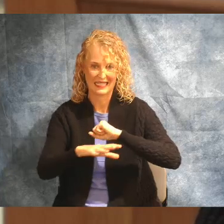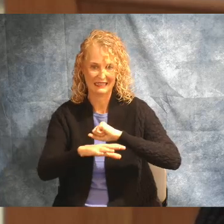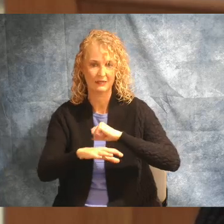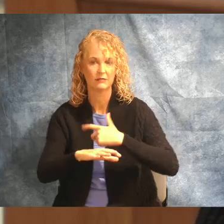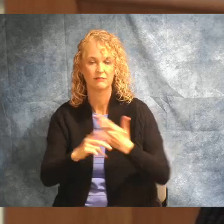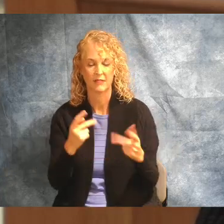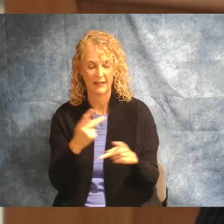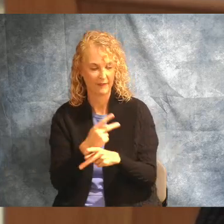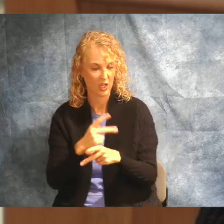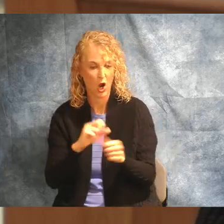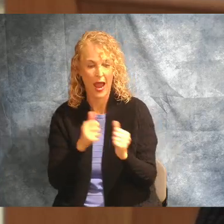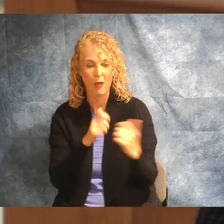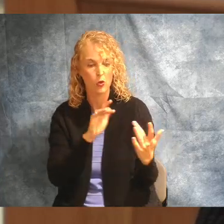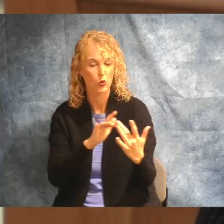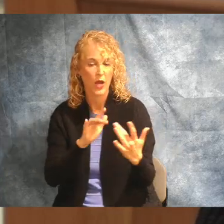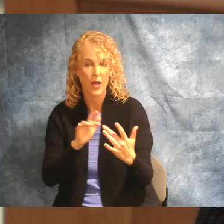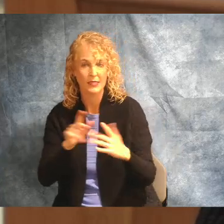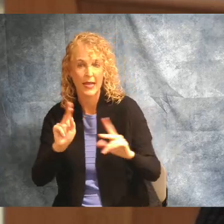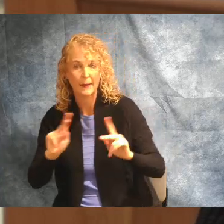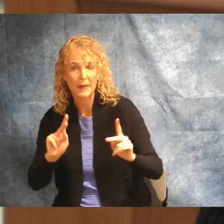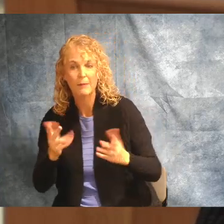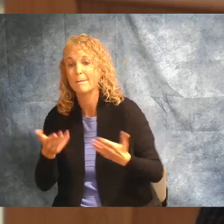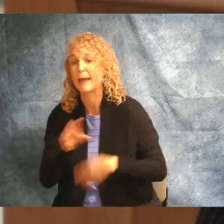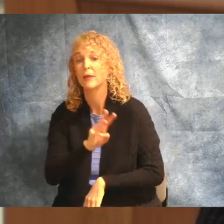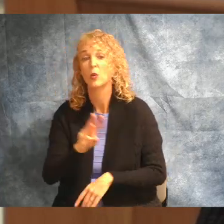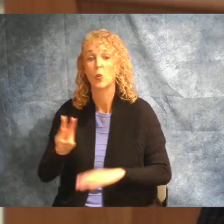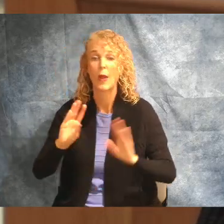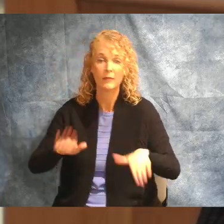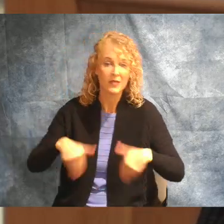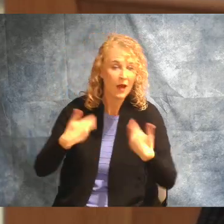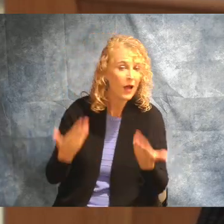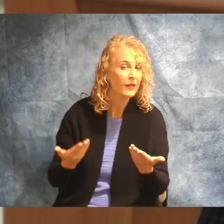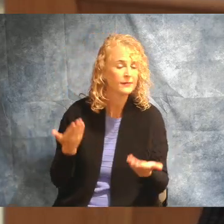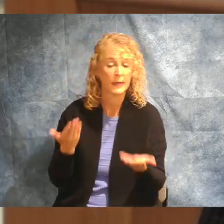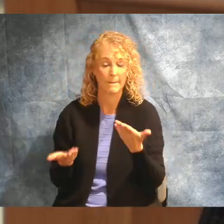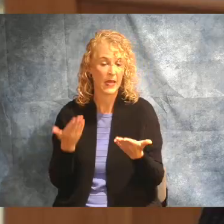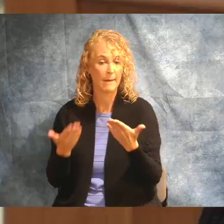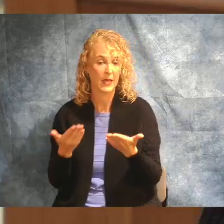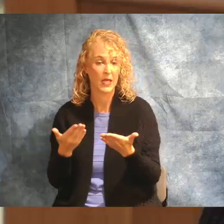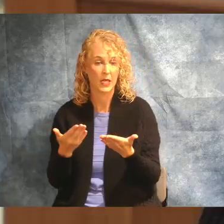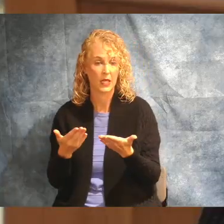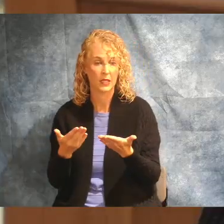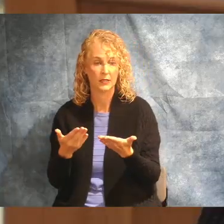and partner with someone to redo their website to help with, you know, their search engine